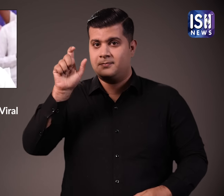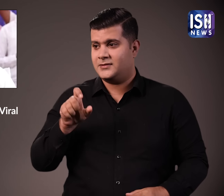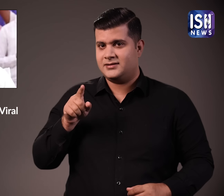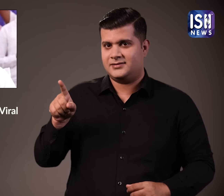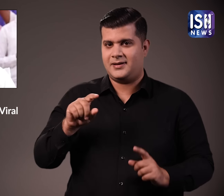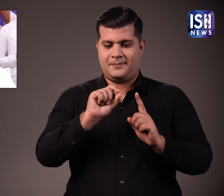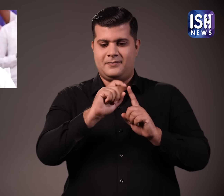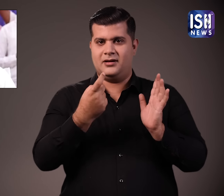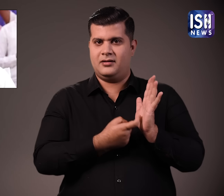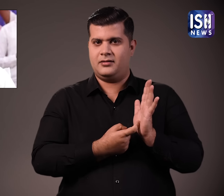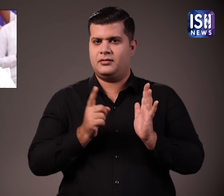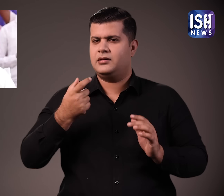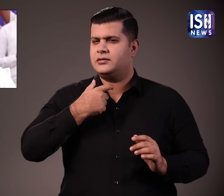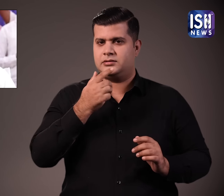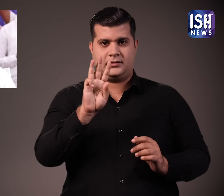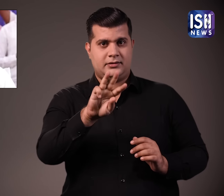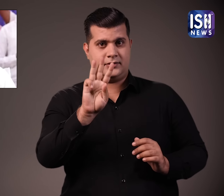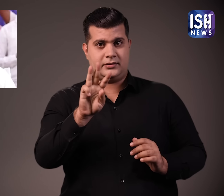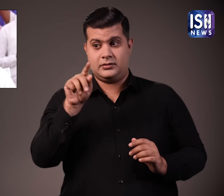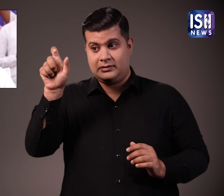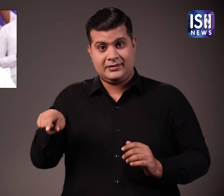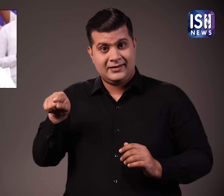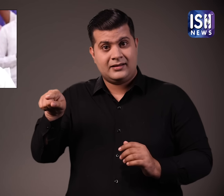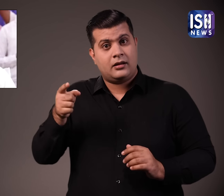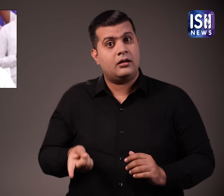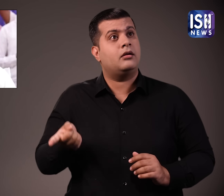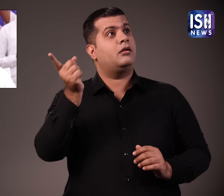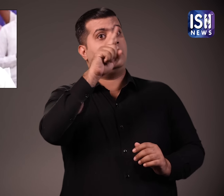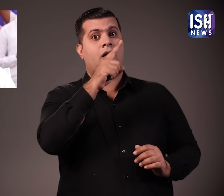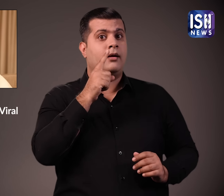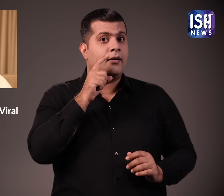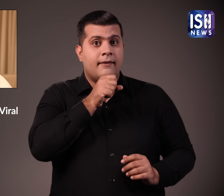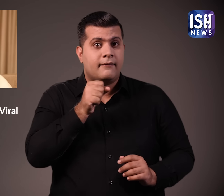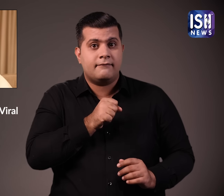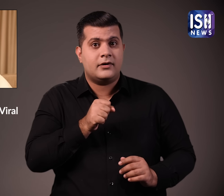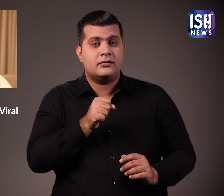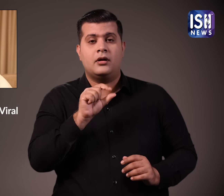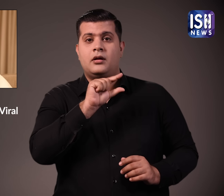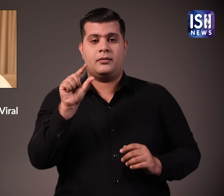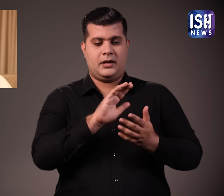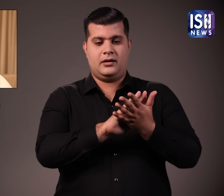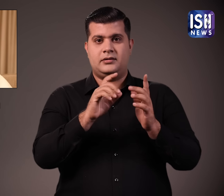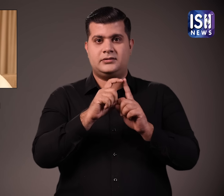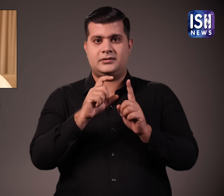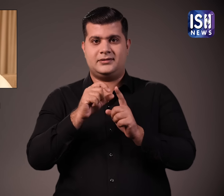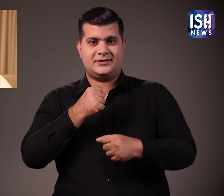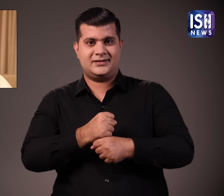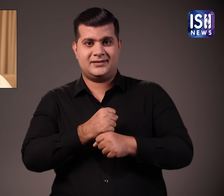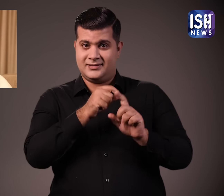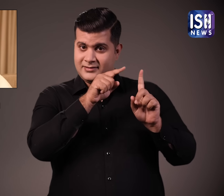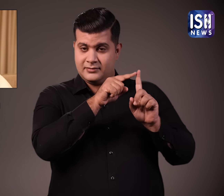33-year-old Prajwal Revanna is the grandson of HD Deve Gowda,